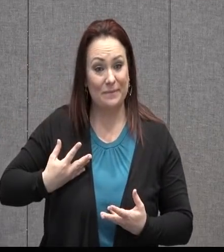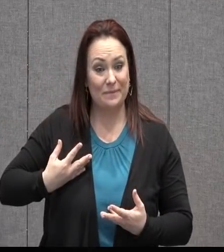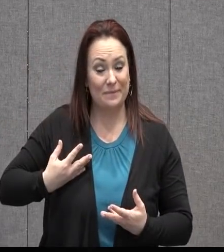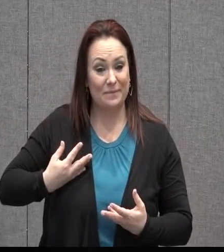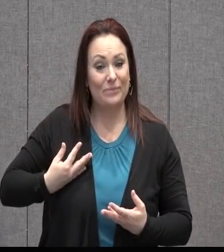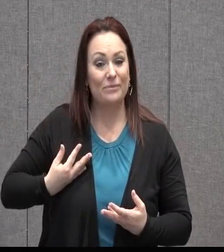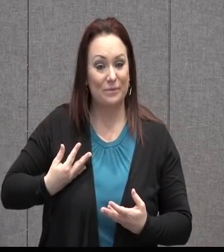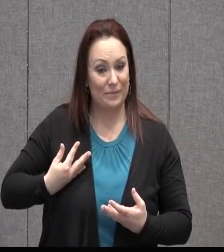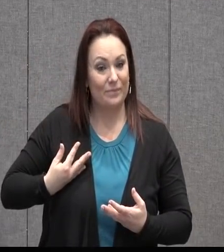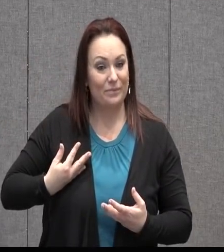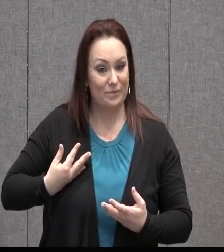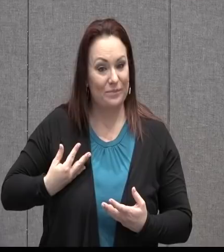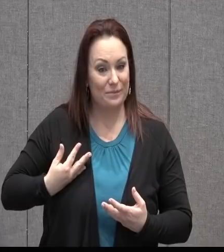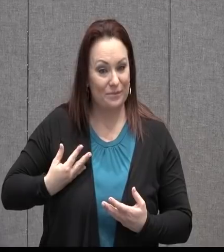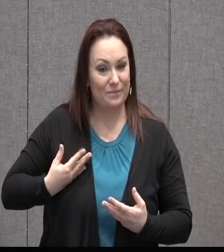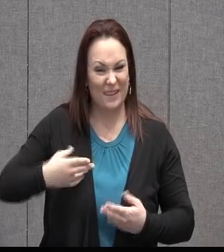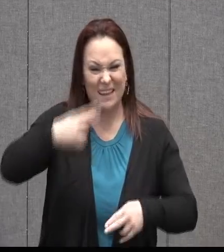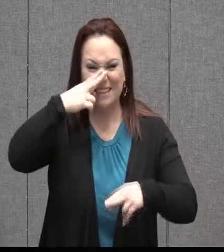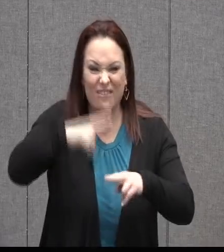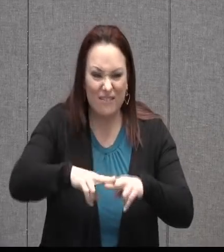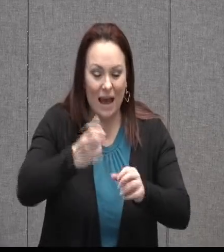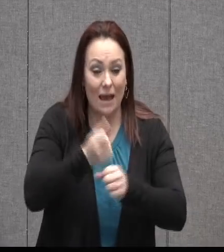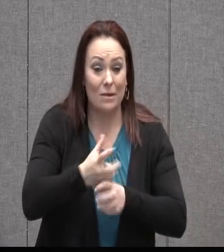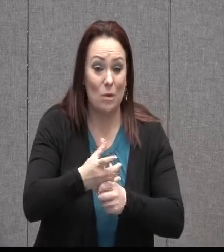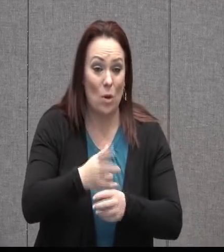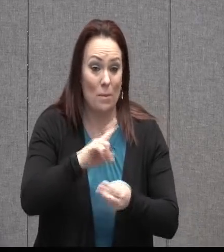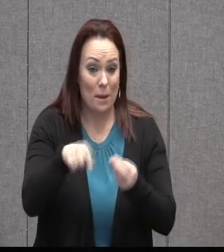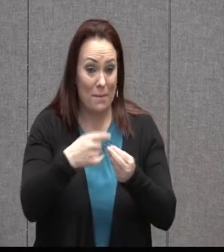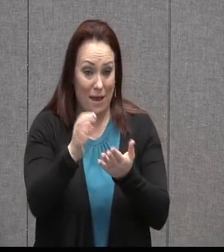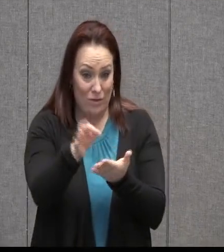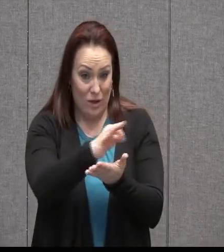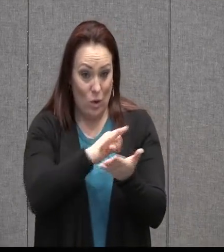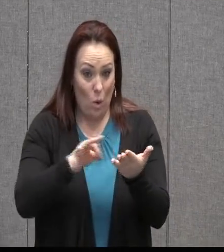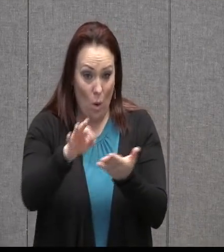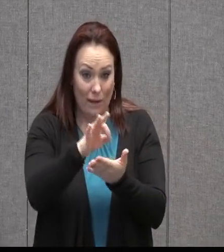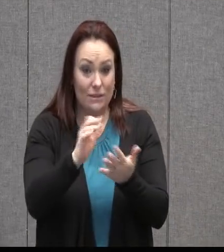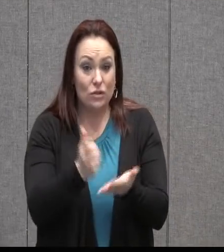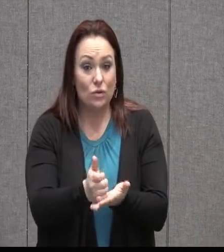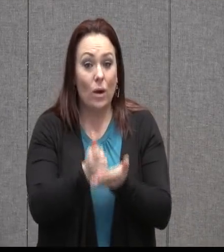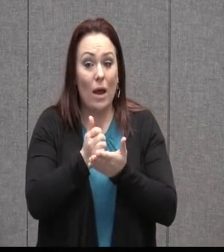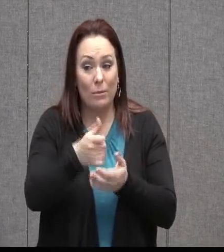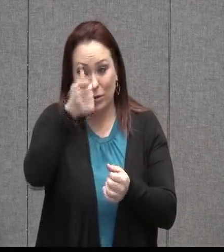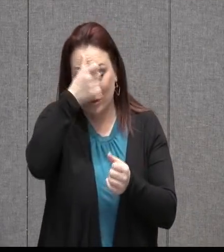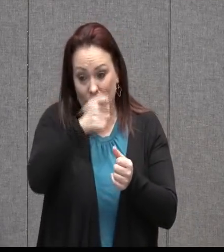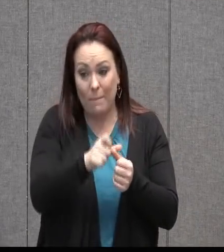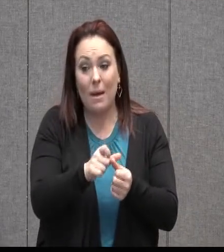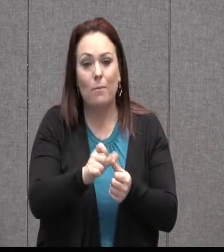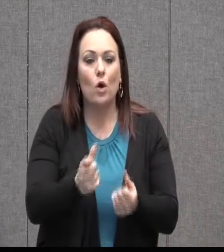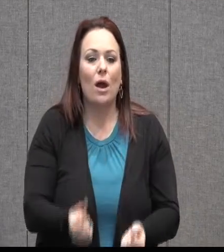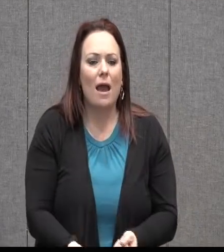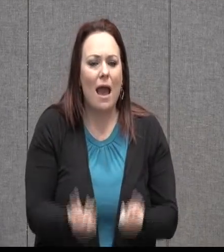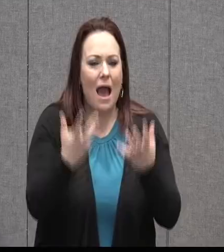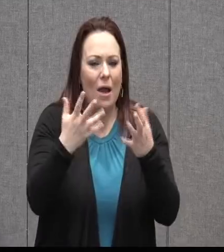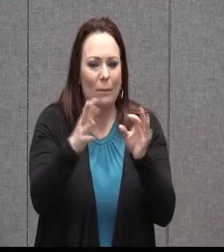Here is a fun poem all about coins to help you remember how much they're worth.